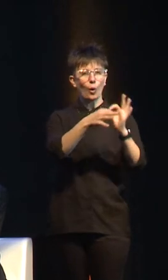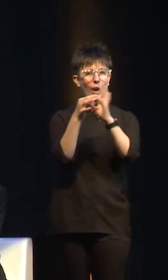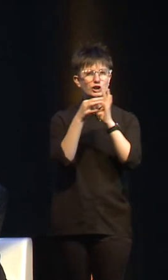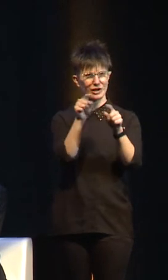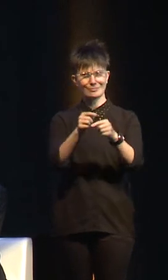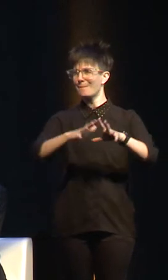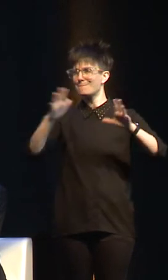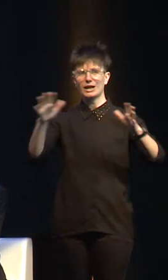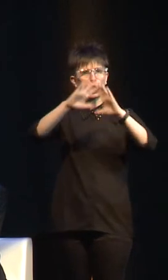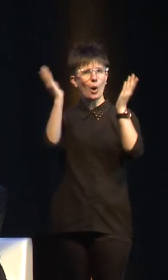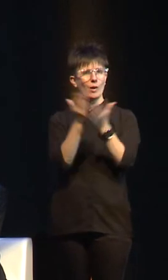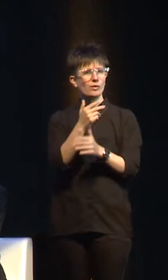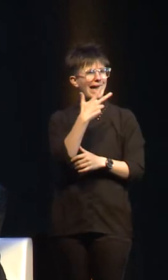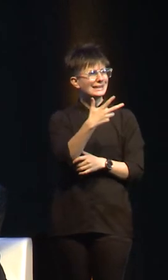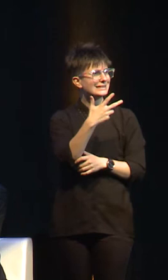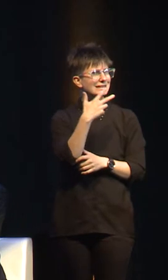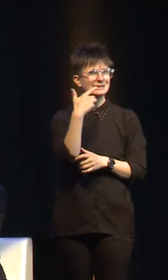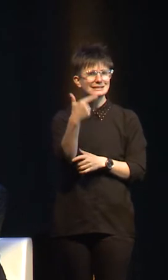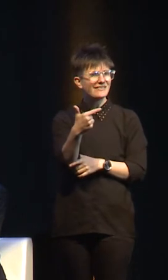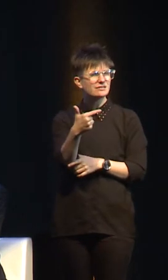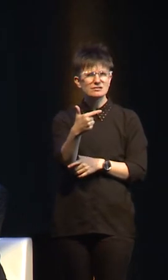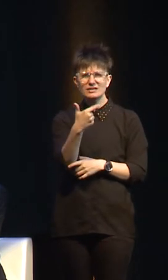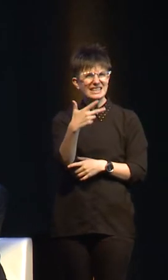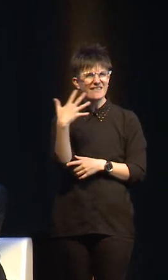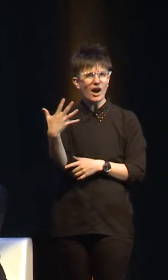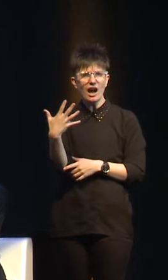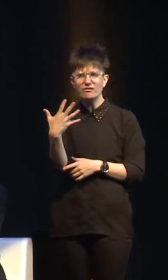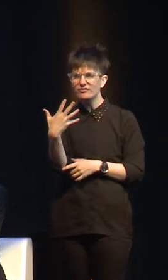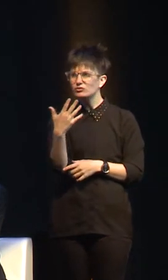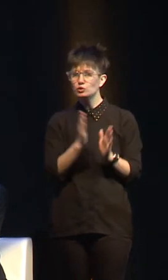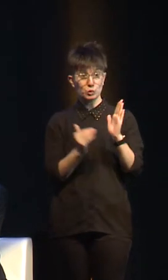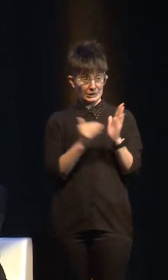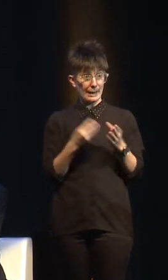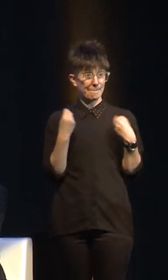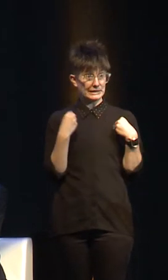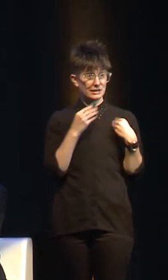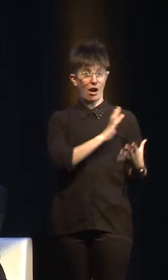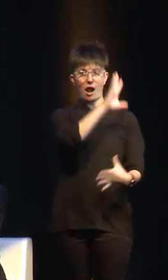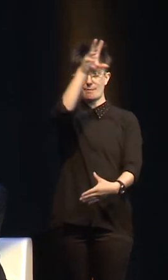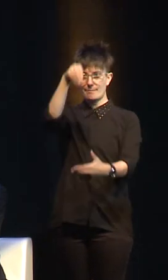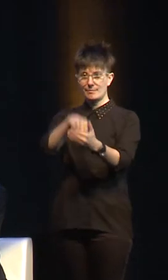you have 87 or so of New Zealand's businesses getting into a dialogue and being transparent